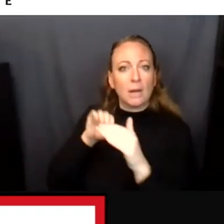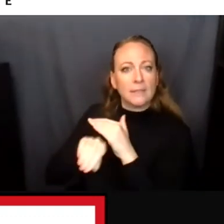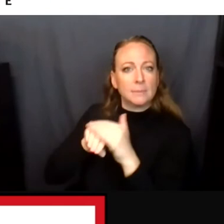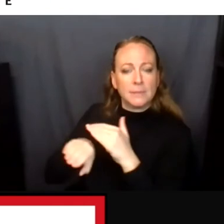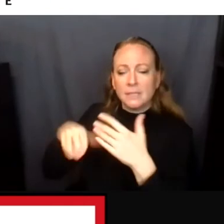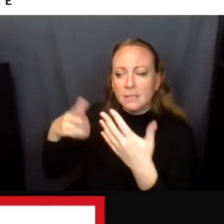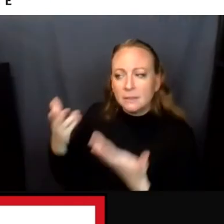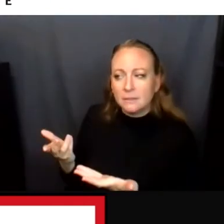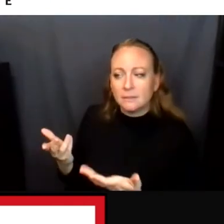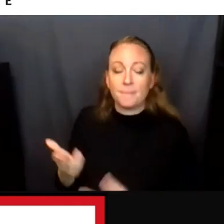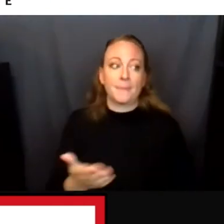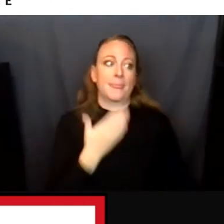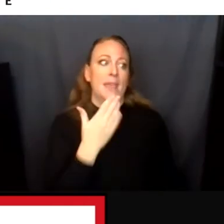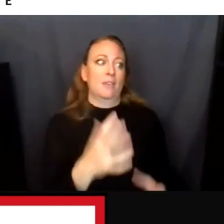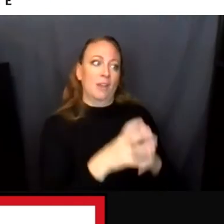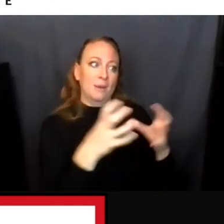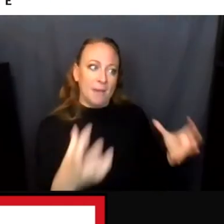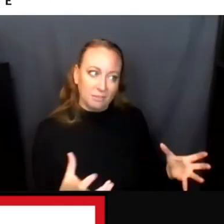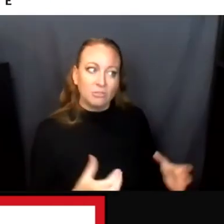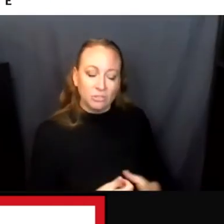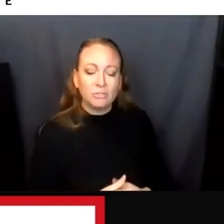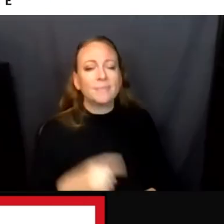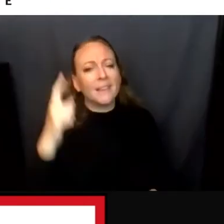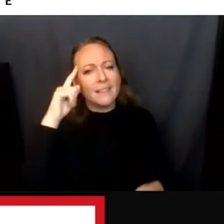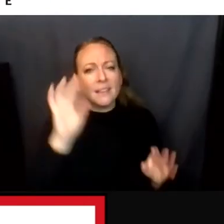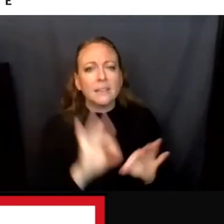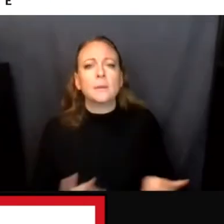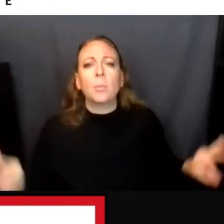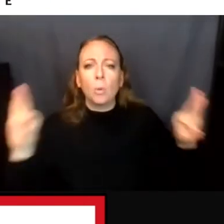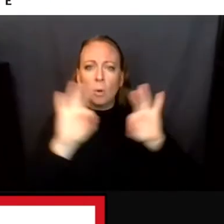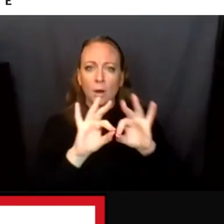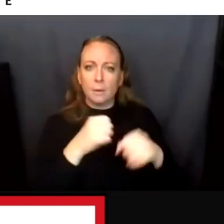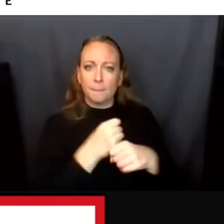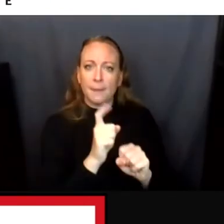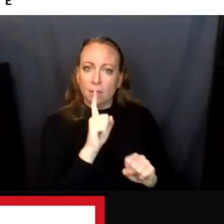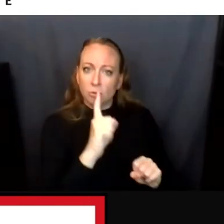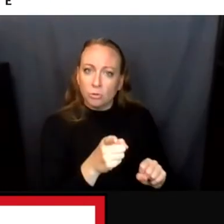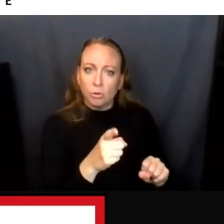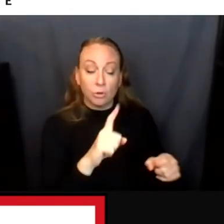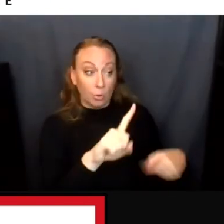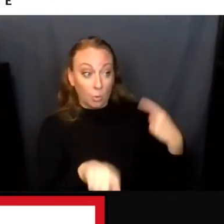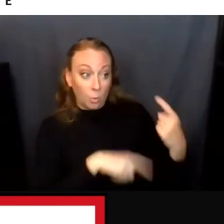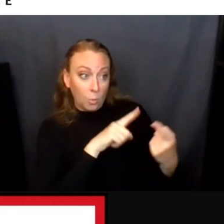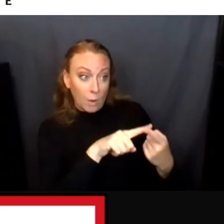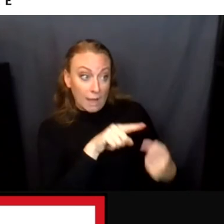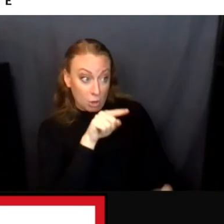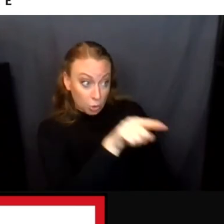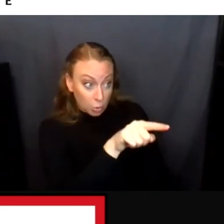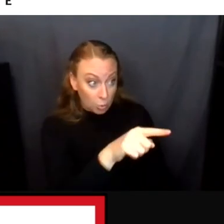I think it's important to make sure that when you see that in technology,